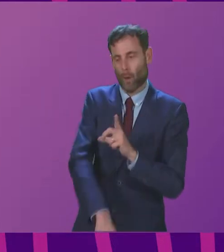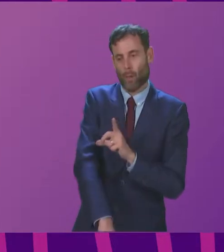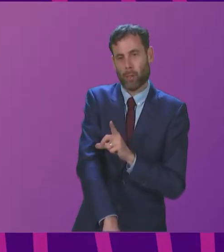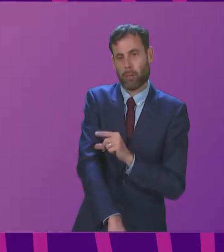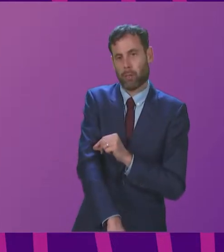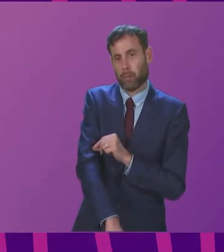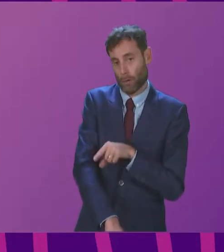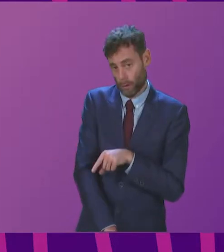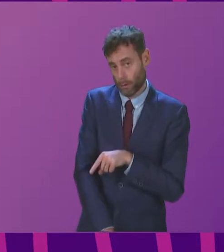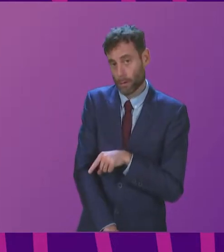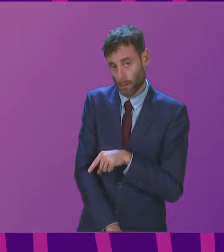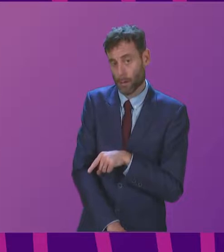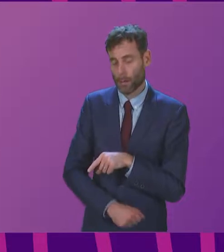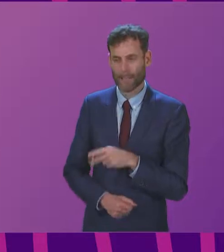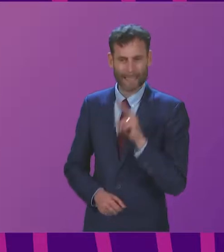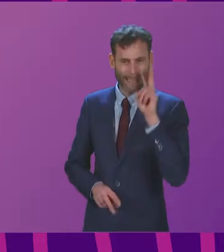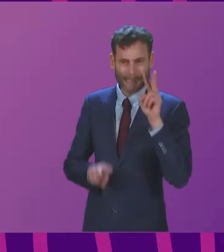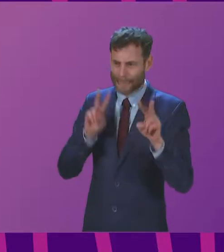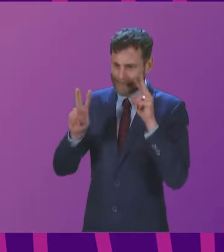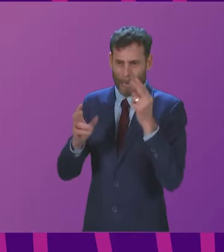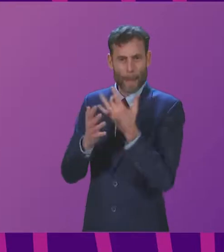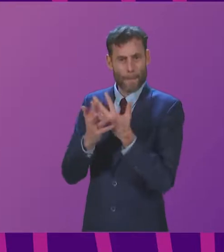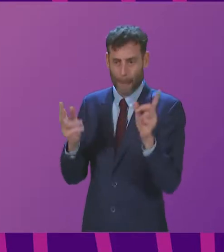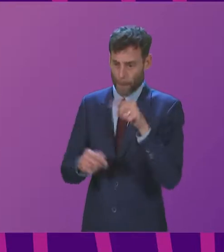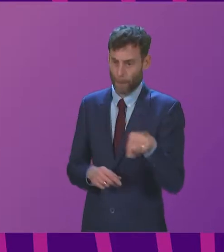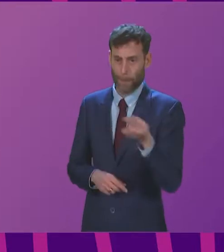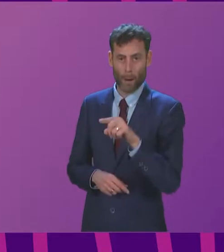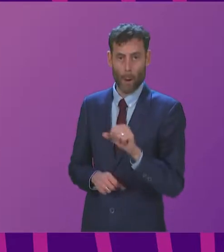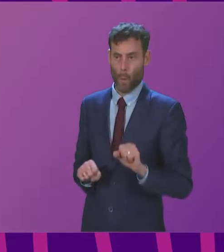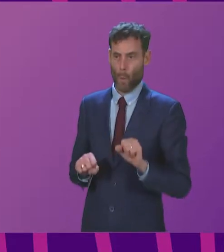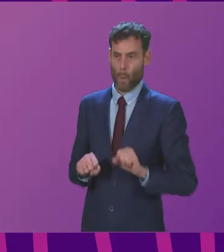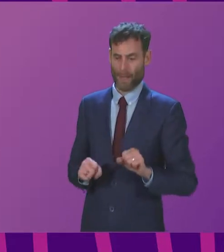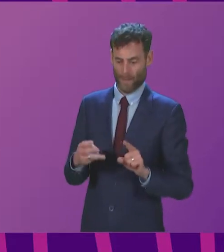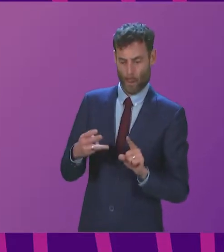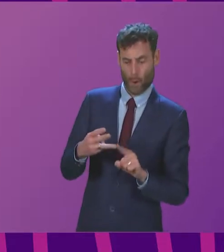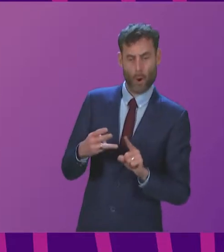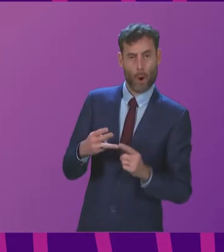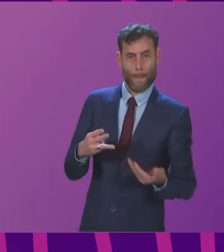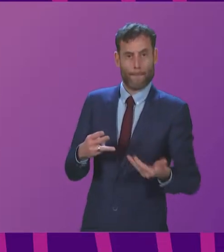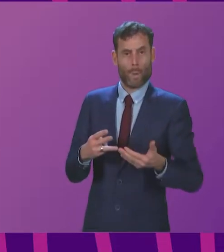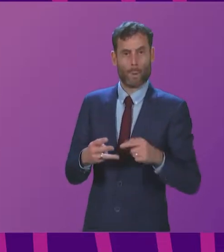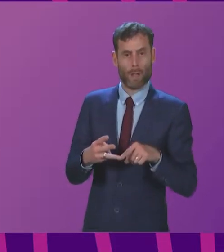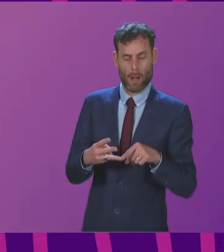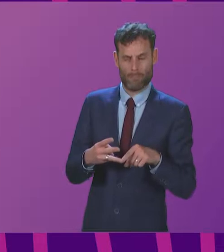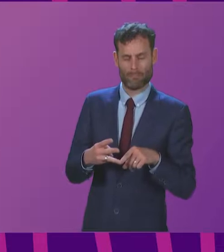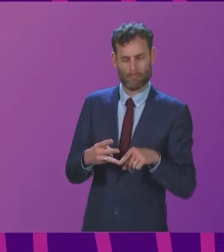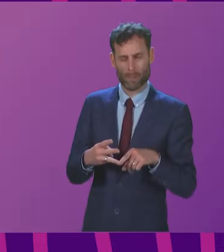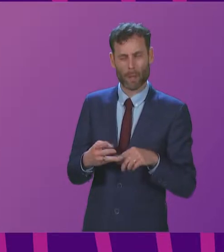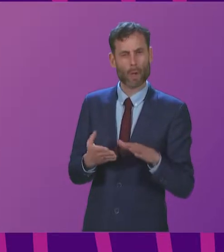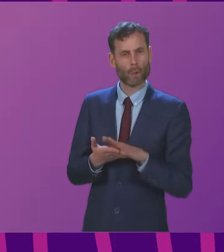Given that and the number of people who are still waiting for their booster dose, does she accept that testing is a safer option?